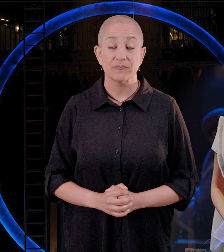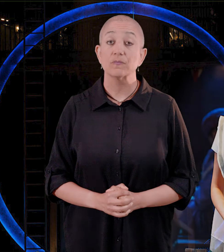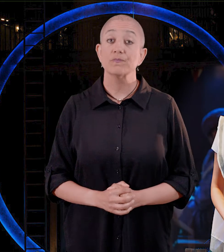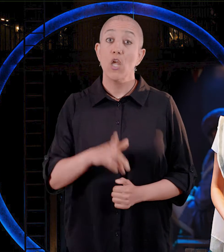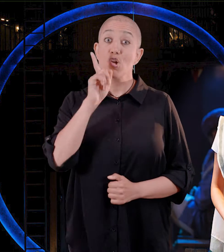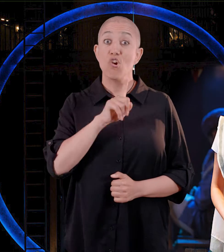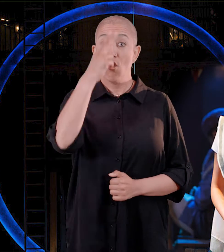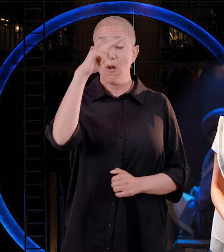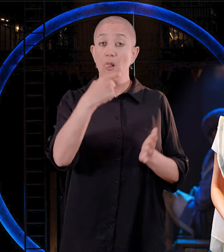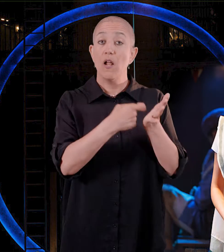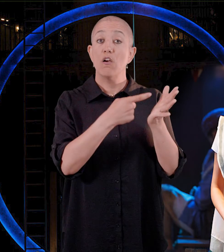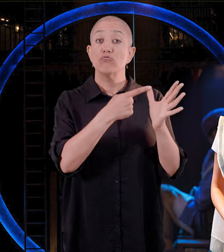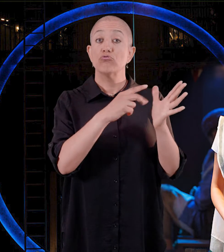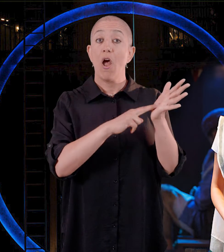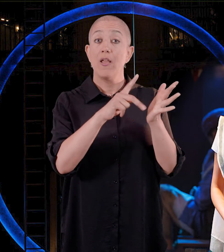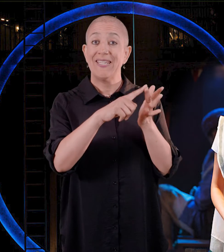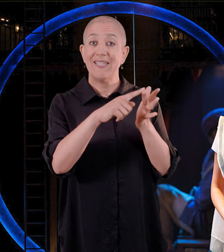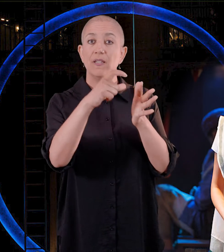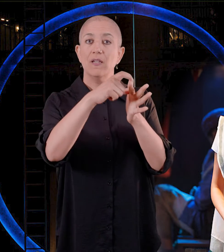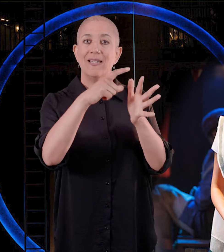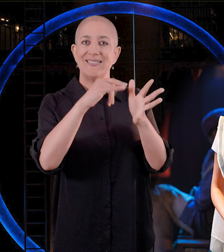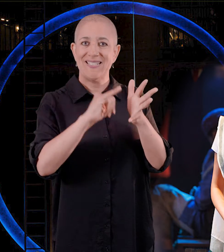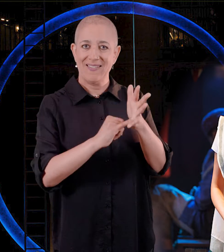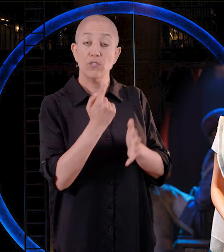Rani Das is sixteen years old